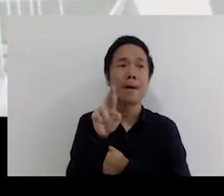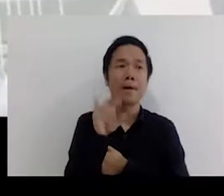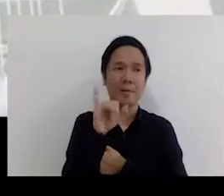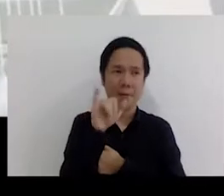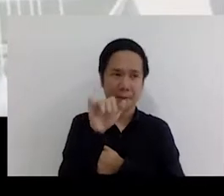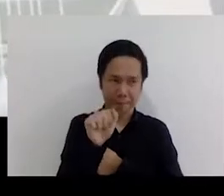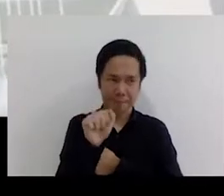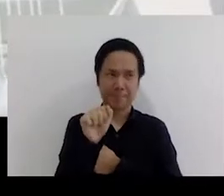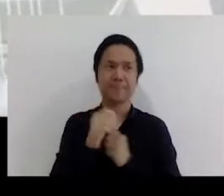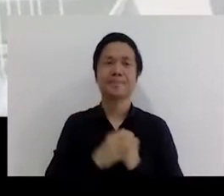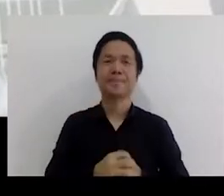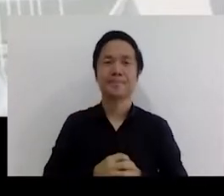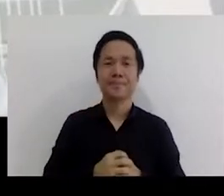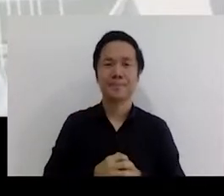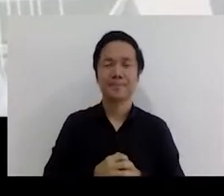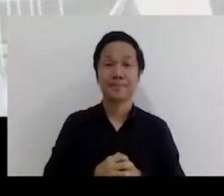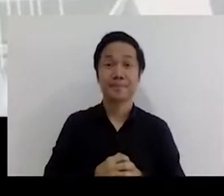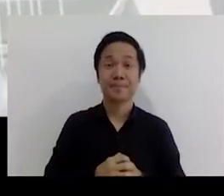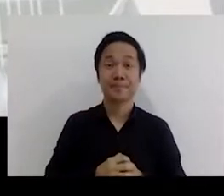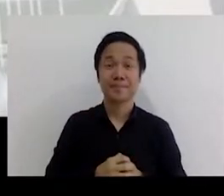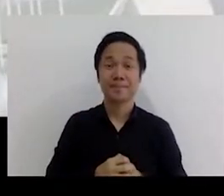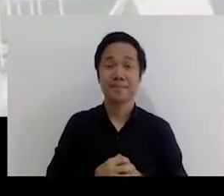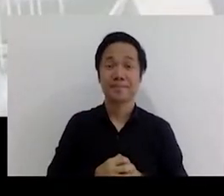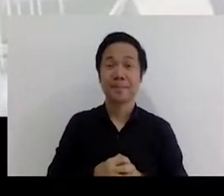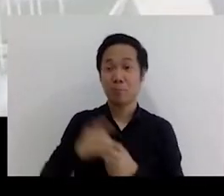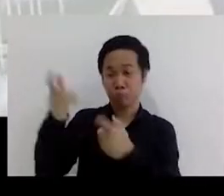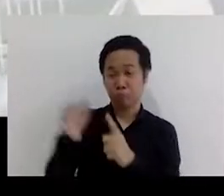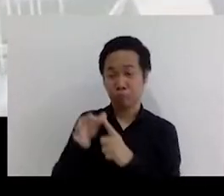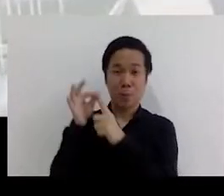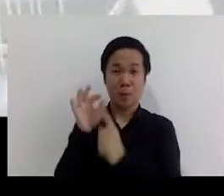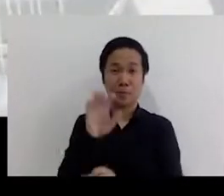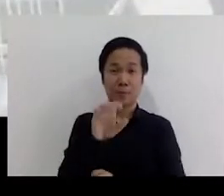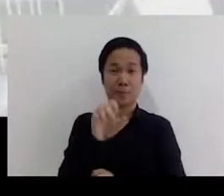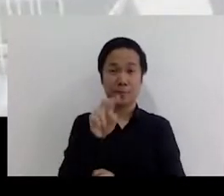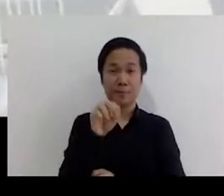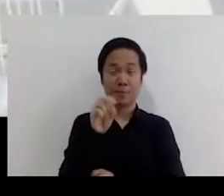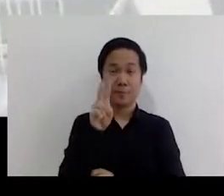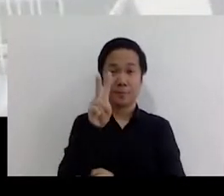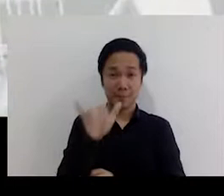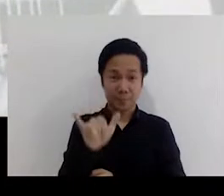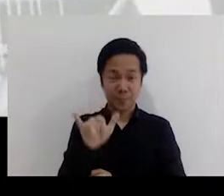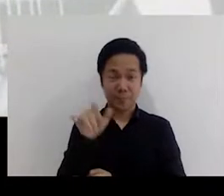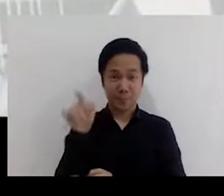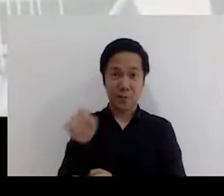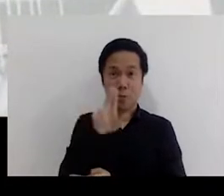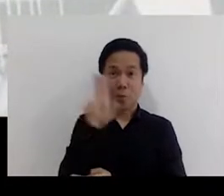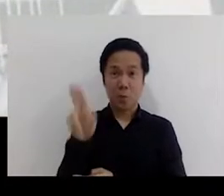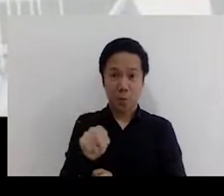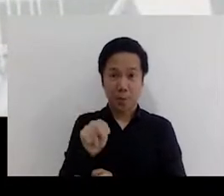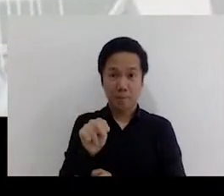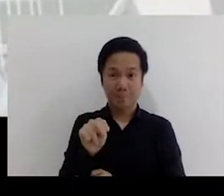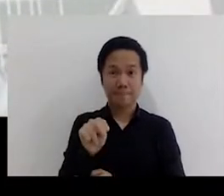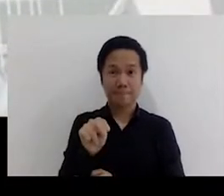She is the Special Envoy of the United Nations Secretary General on Disability and Accessibility,